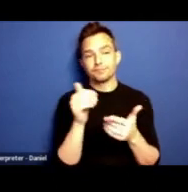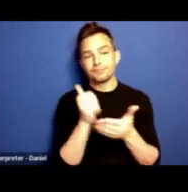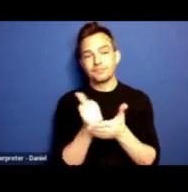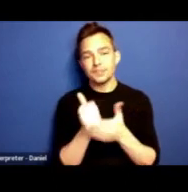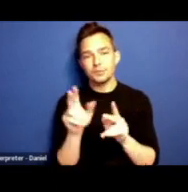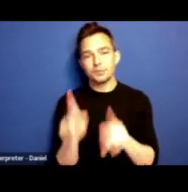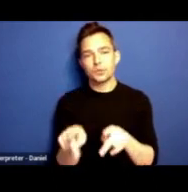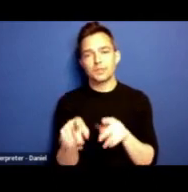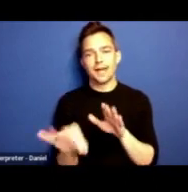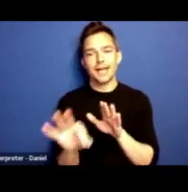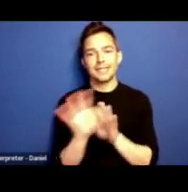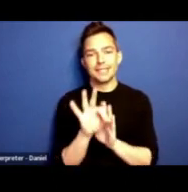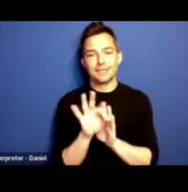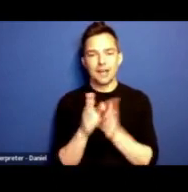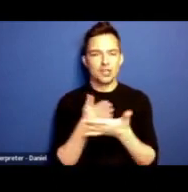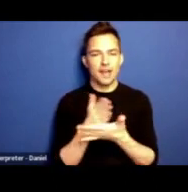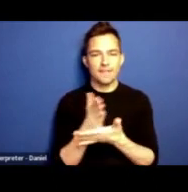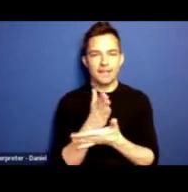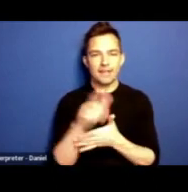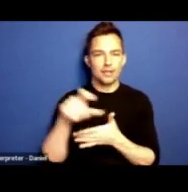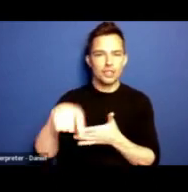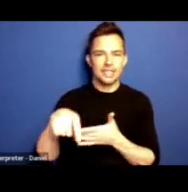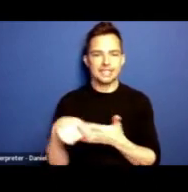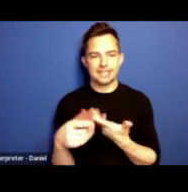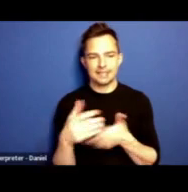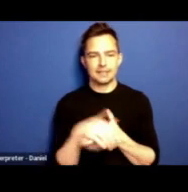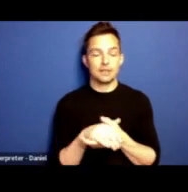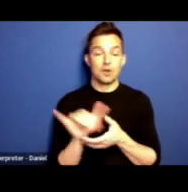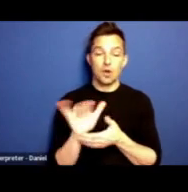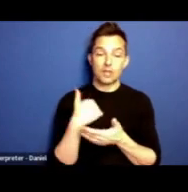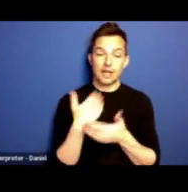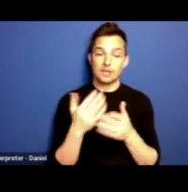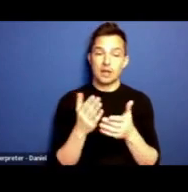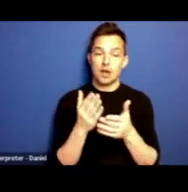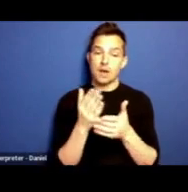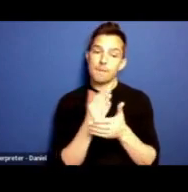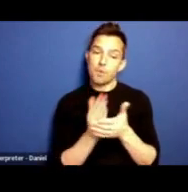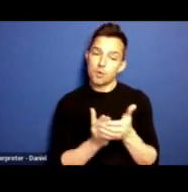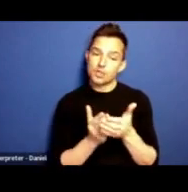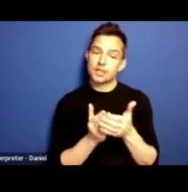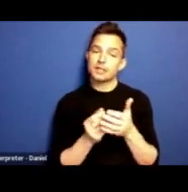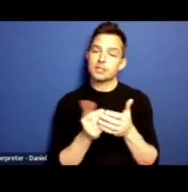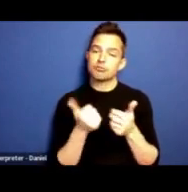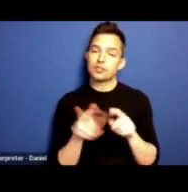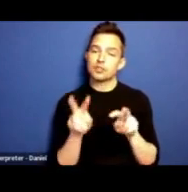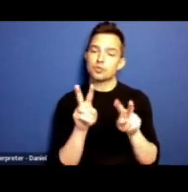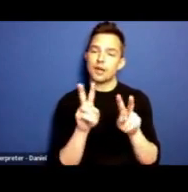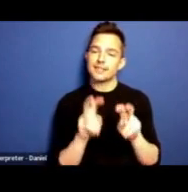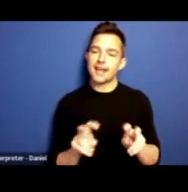identify or navigate needs, it also has a portion that tries to assess other needs that a person